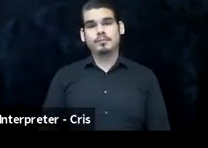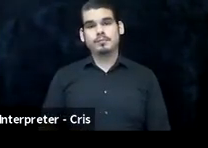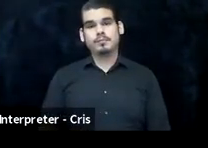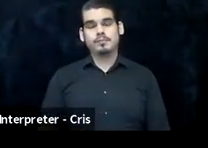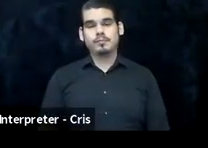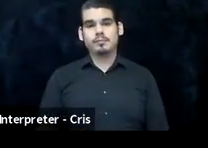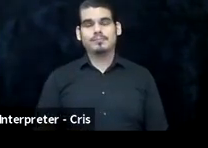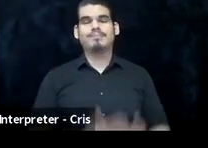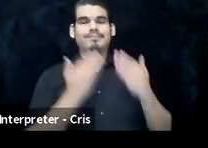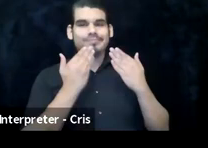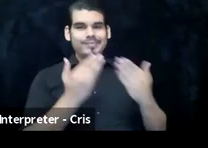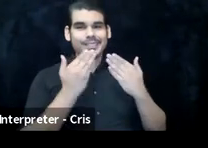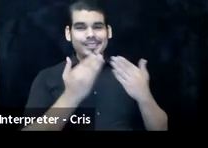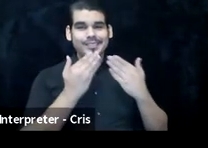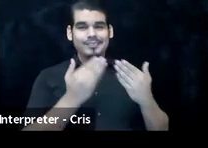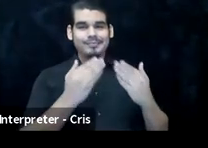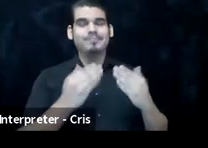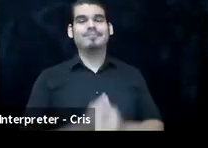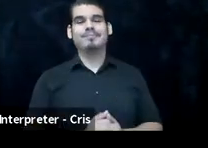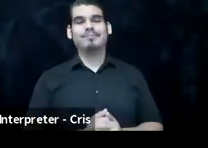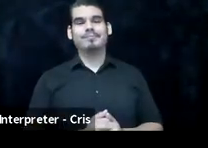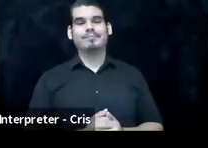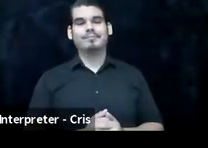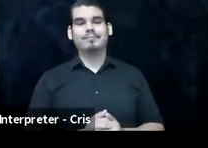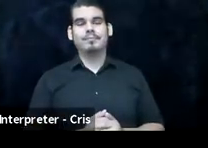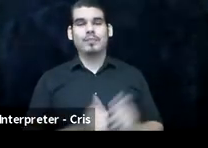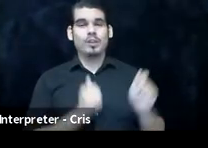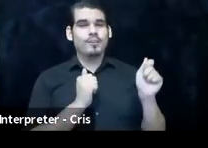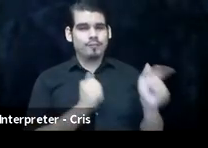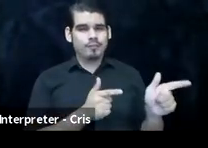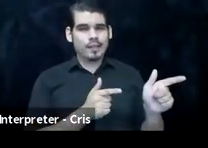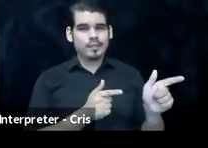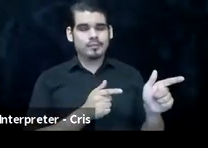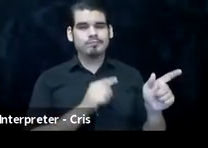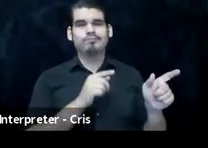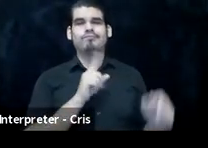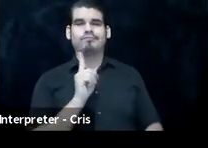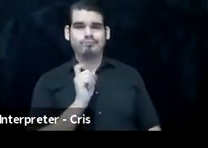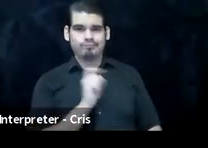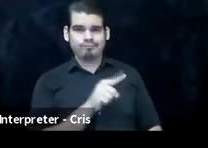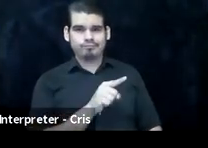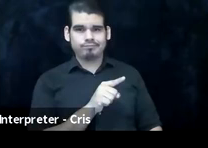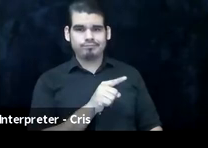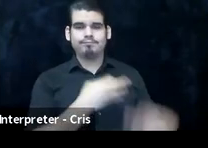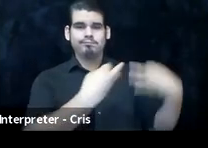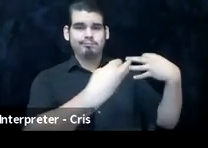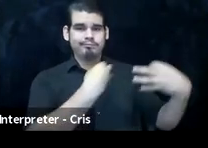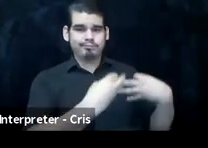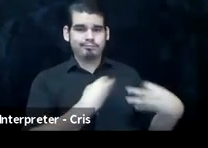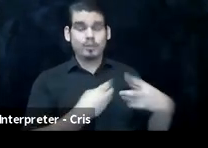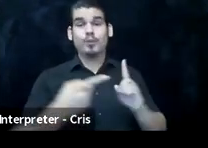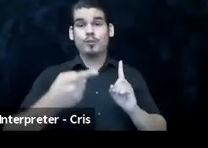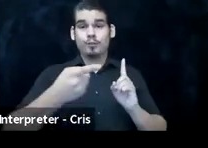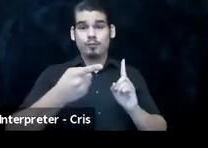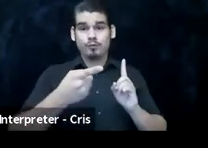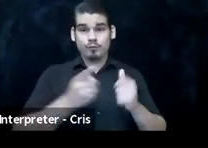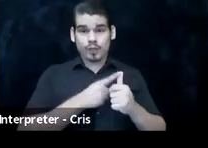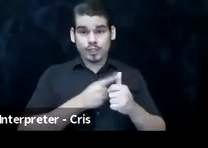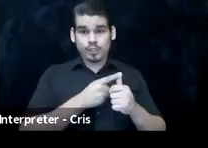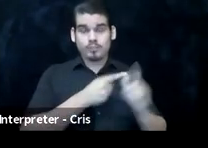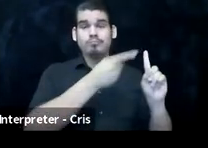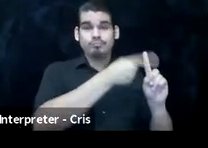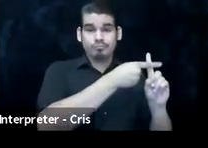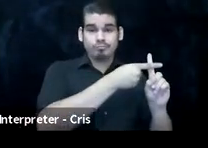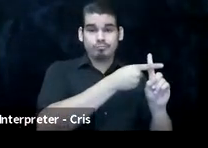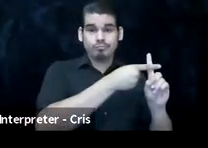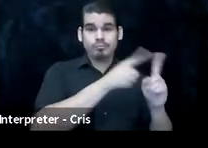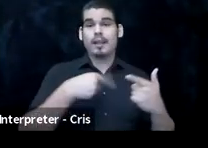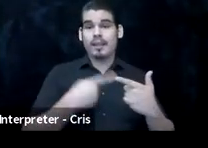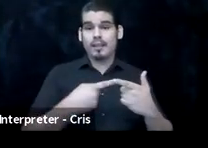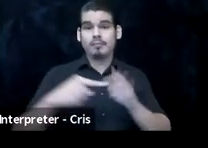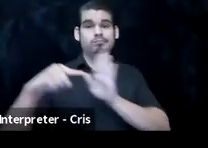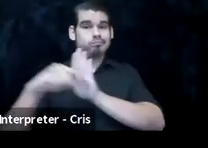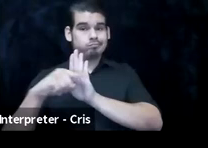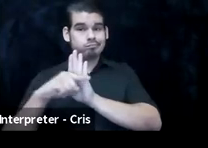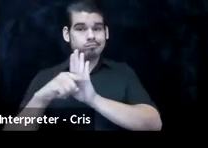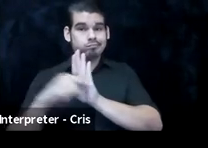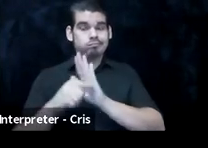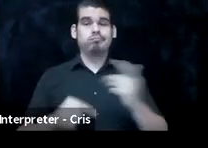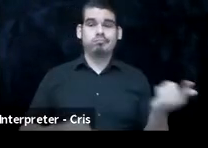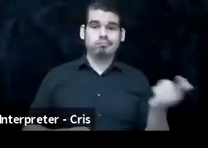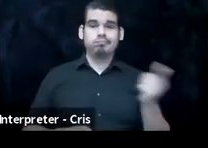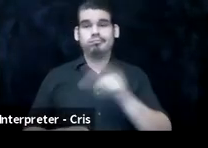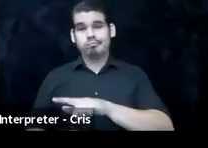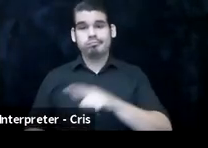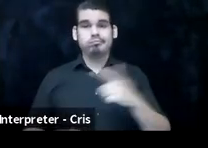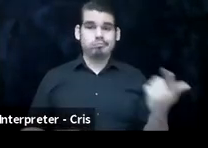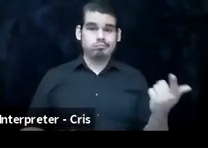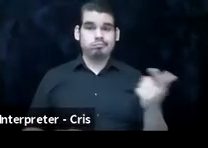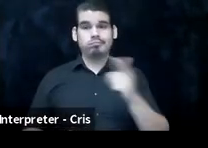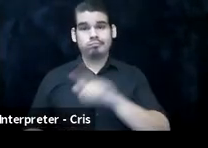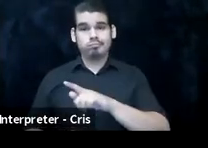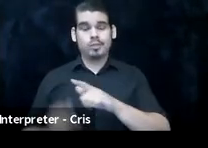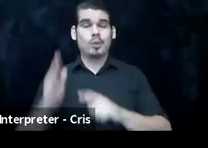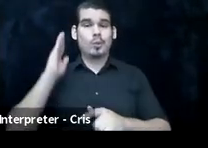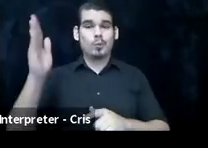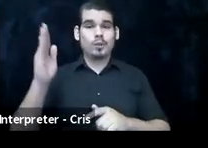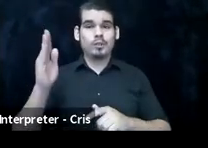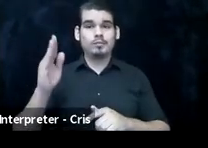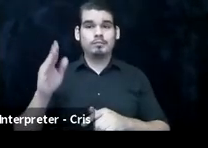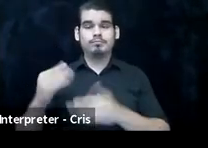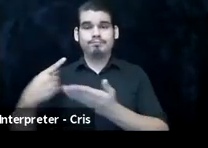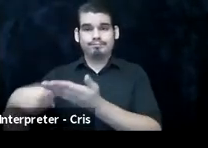CCSF, Delegate Chung: Thank you, Sir sorry um, I just wanted to quickly ask for clarification, so we will hear the pros and cons first and then someone makes emotion and then we enter debate and that's when we cycle through the delegates and that's essentially our discussion.